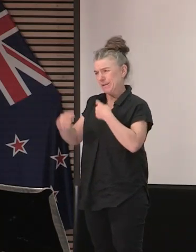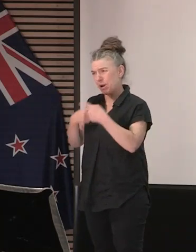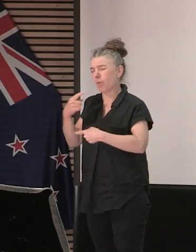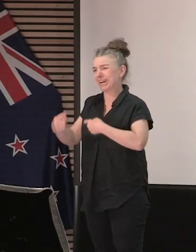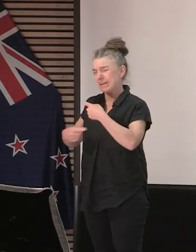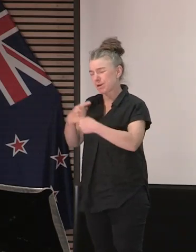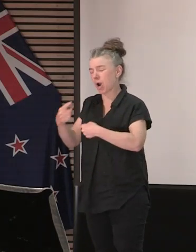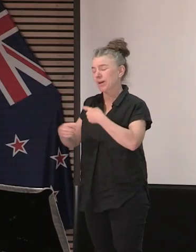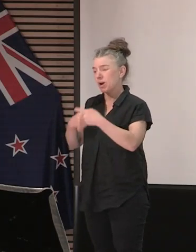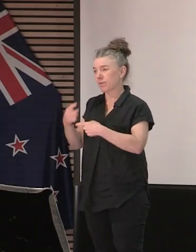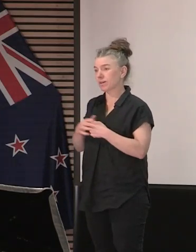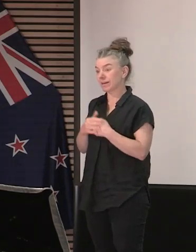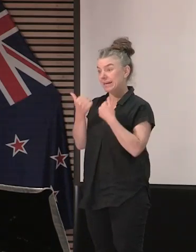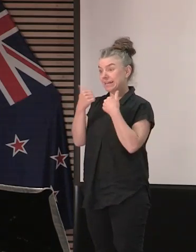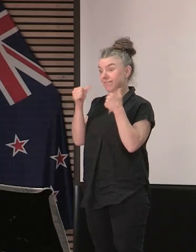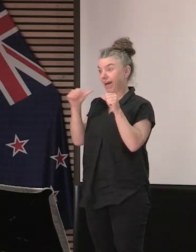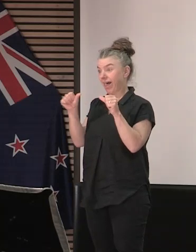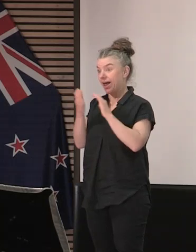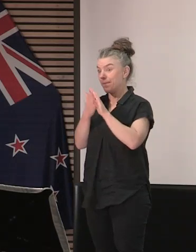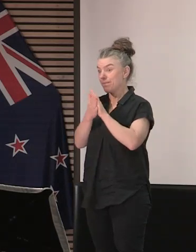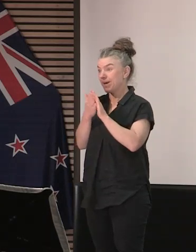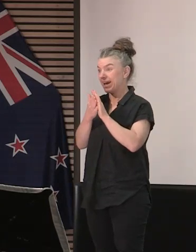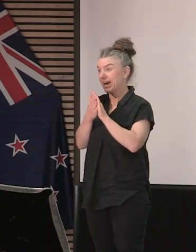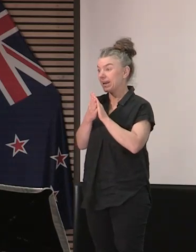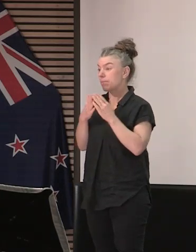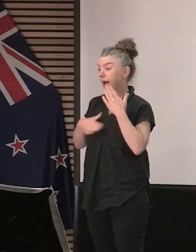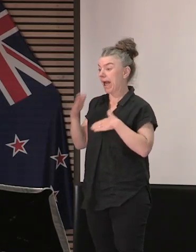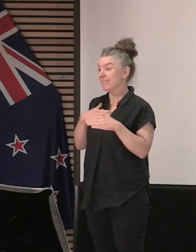Success does not mean changingthe course.